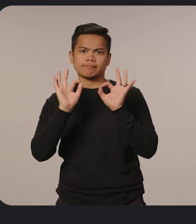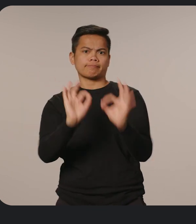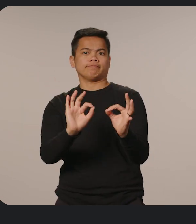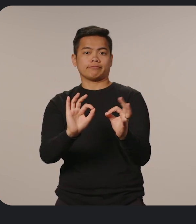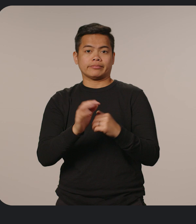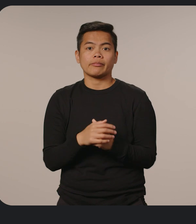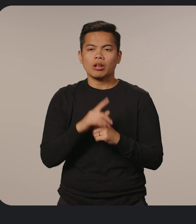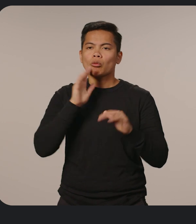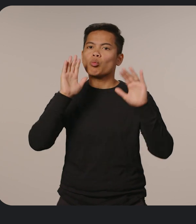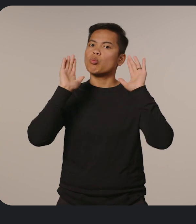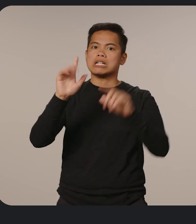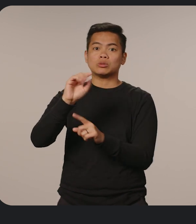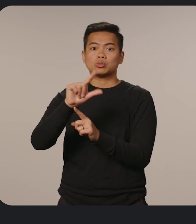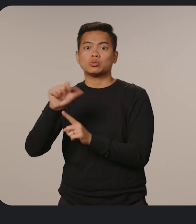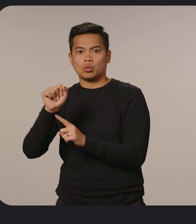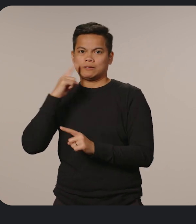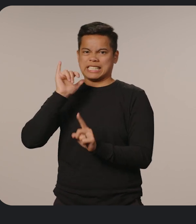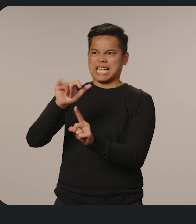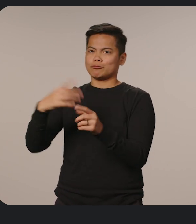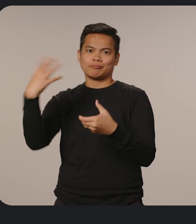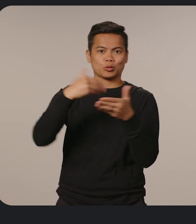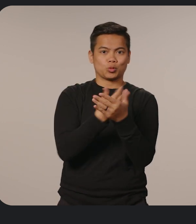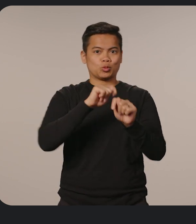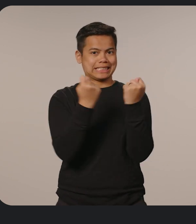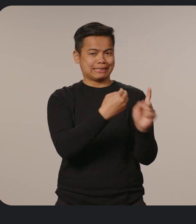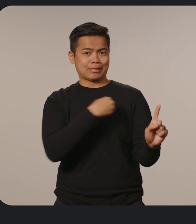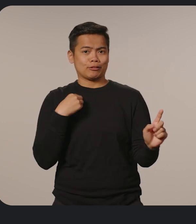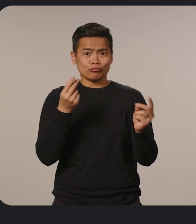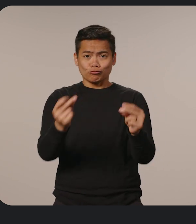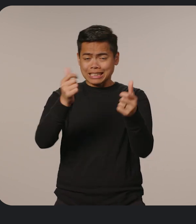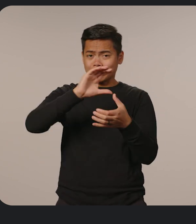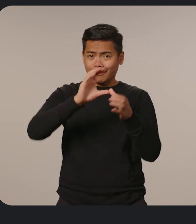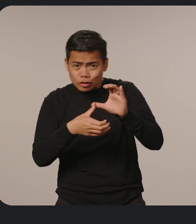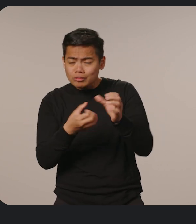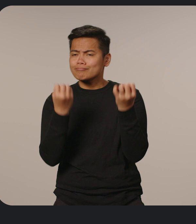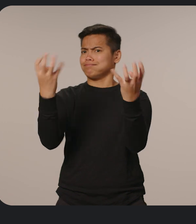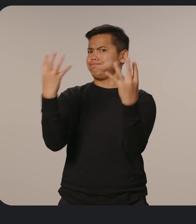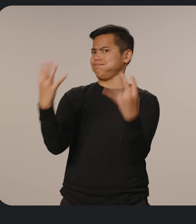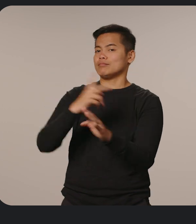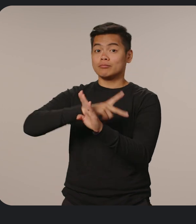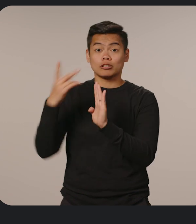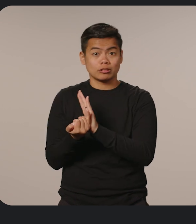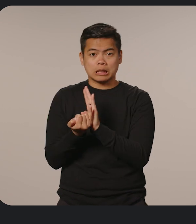it is also a great tool for onboarding new team members quickly or configuring